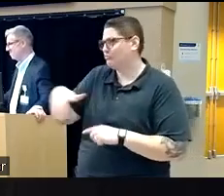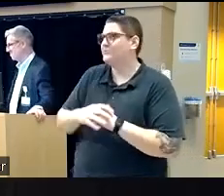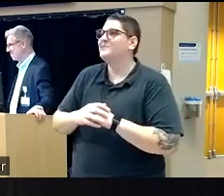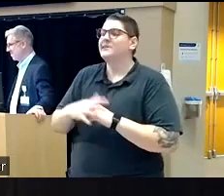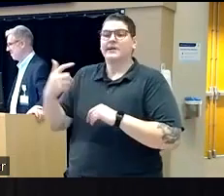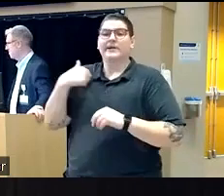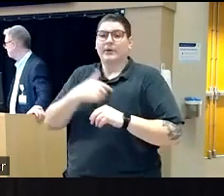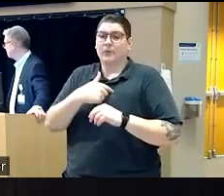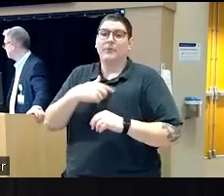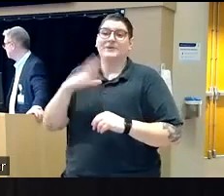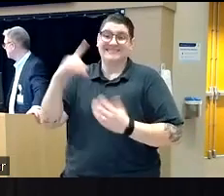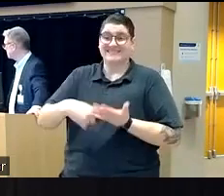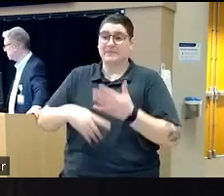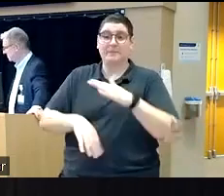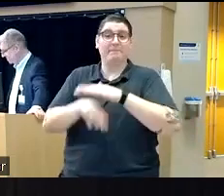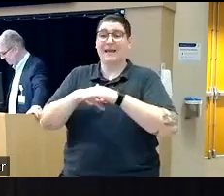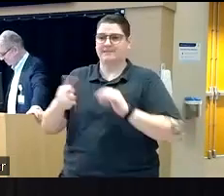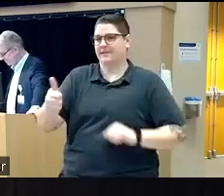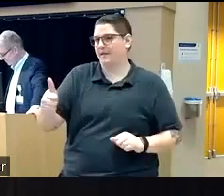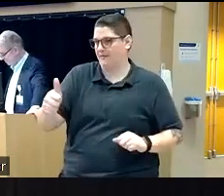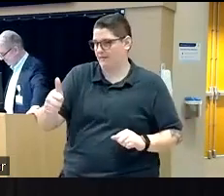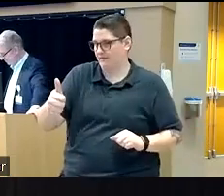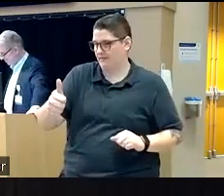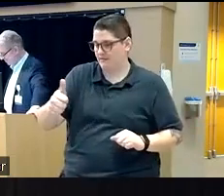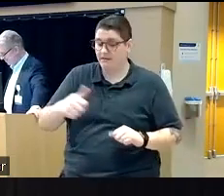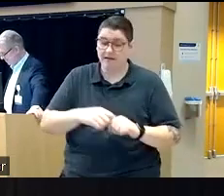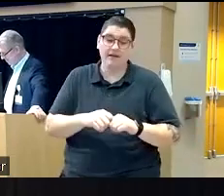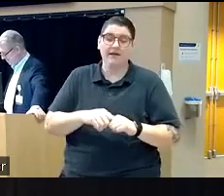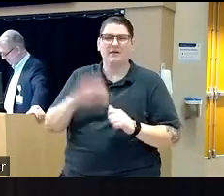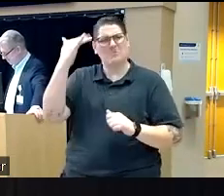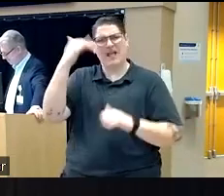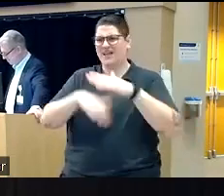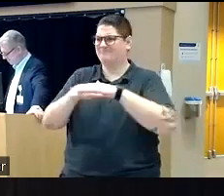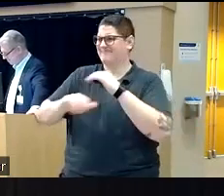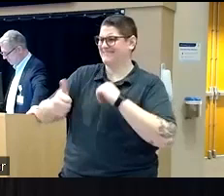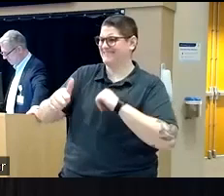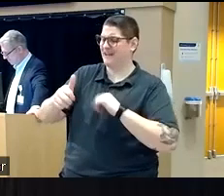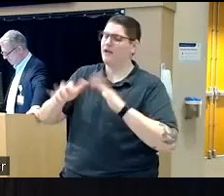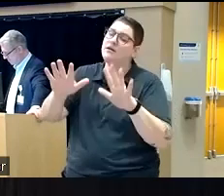about 10 being the max because what we also have to consider and that could fluctuate based off